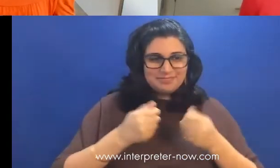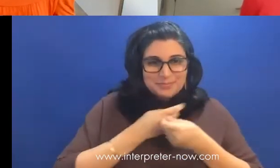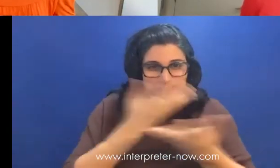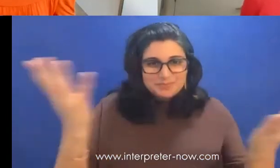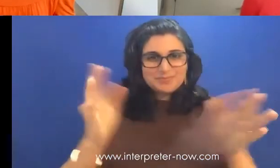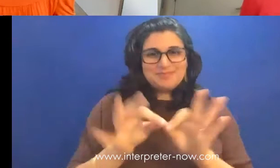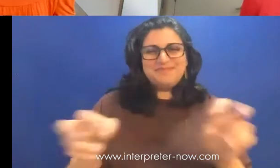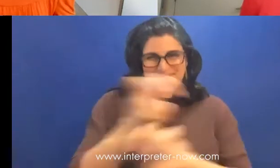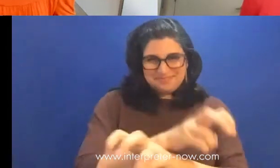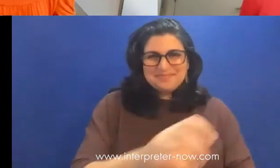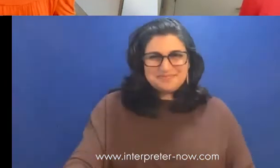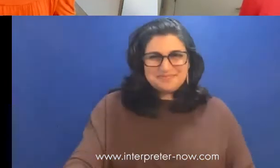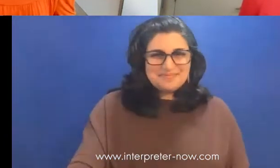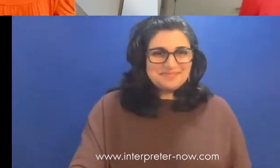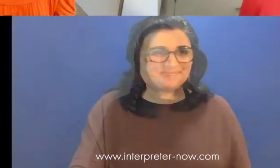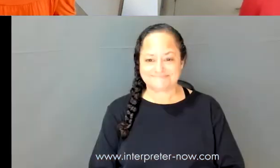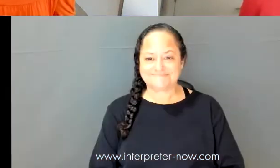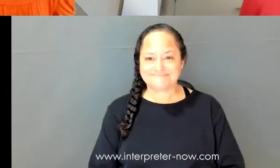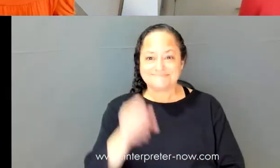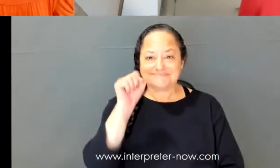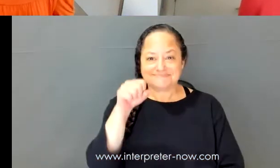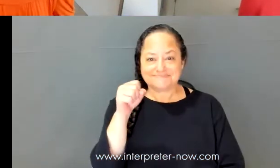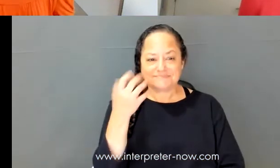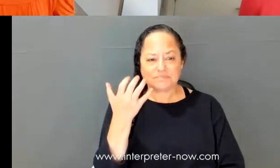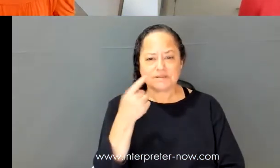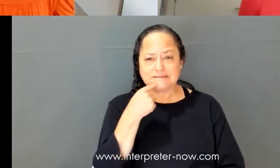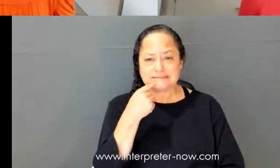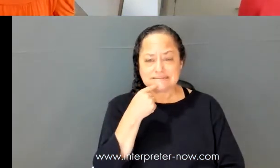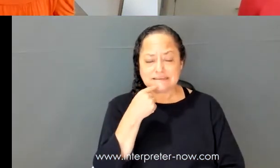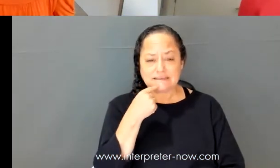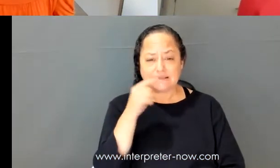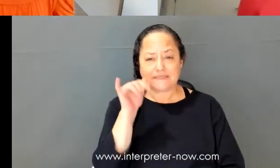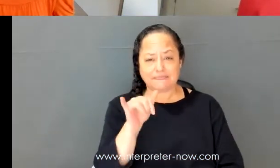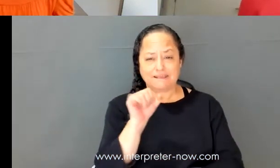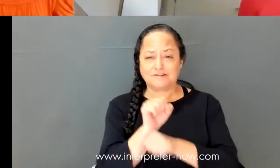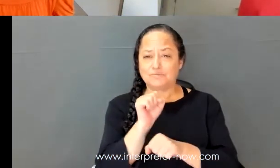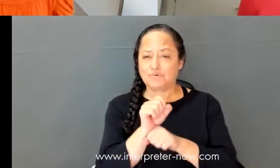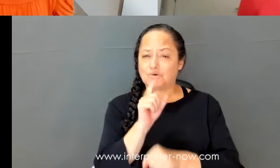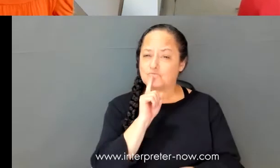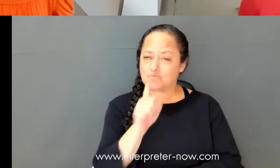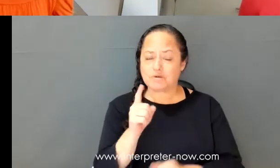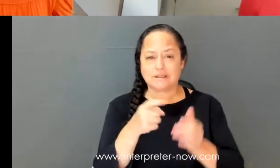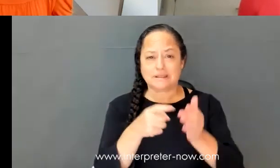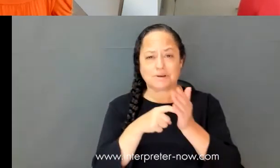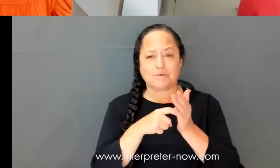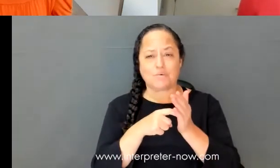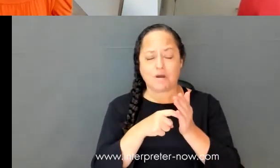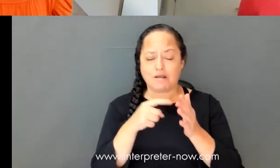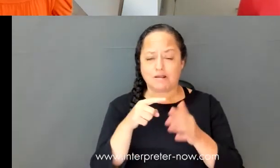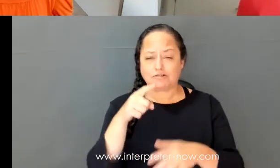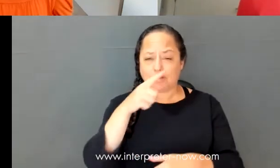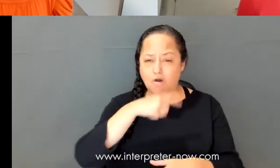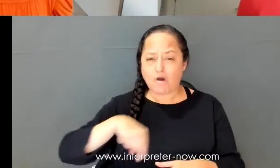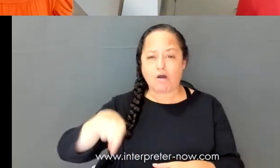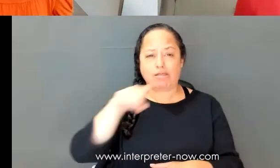I want to say that this work really requires all of us to take responsibility